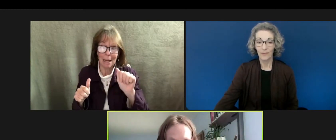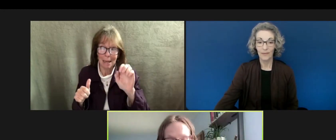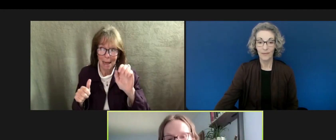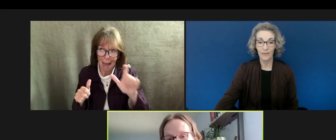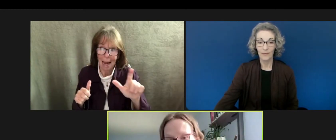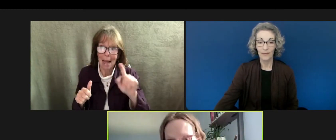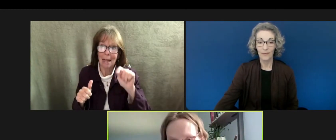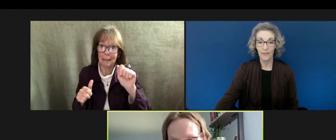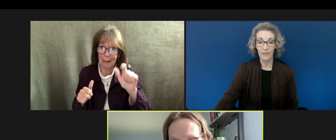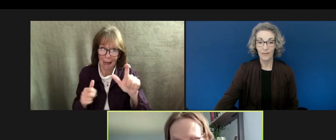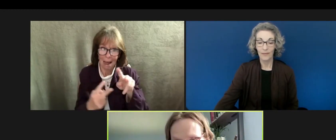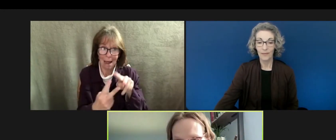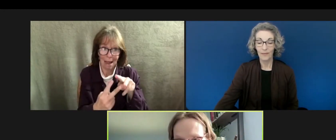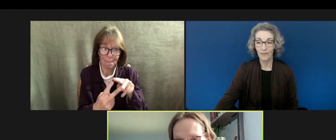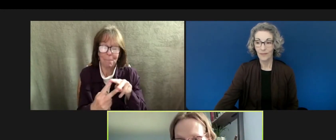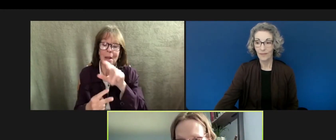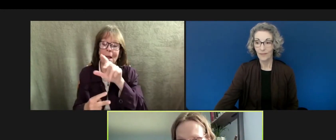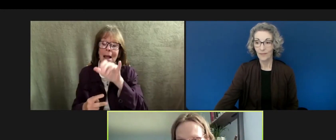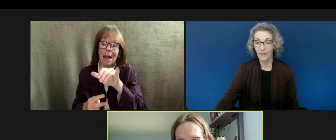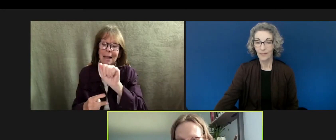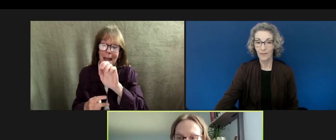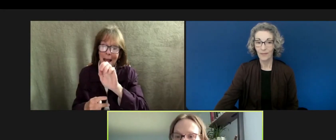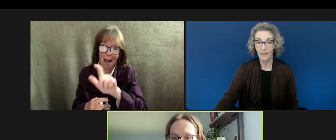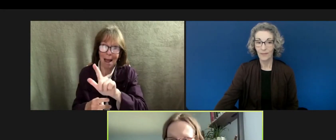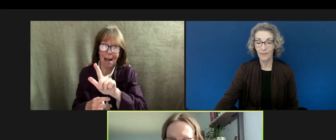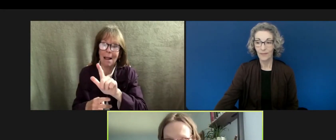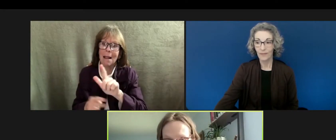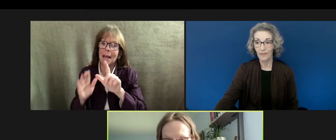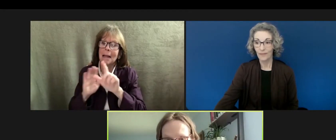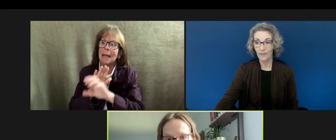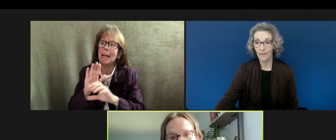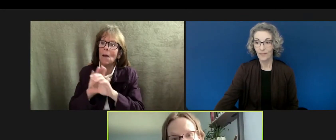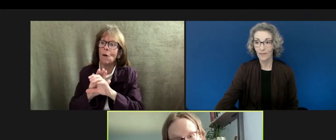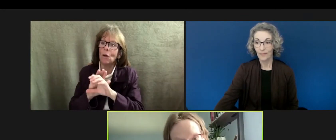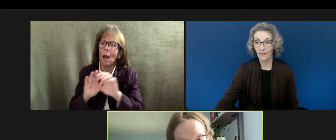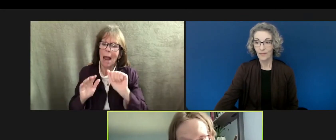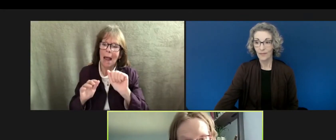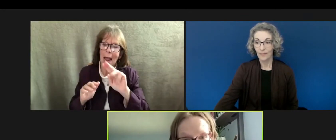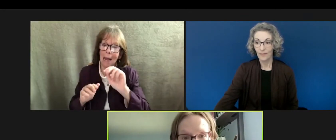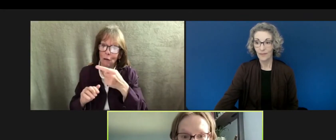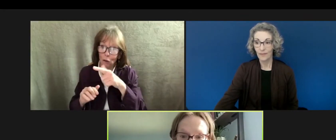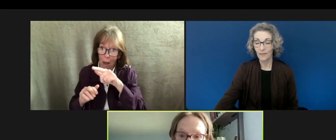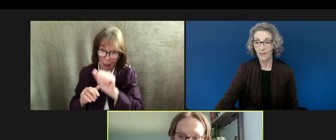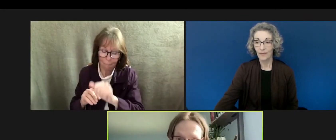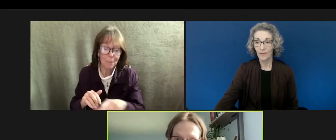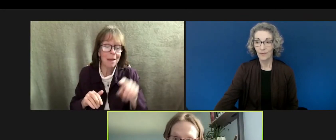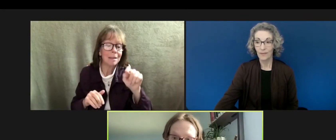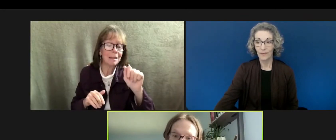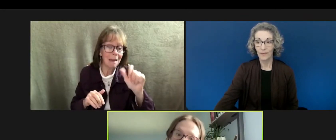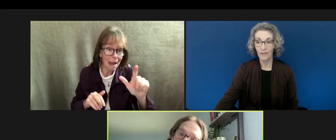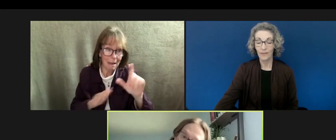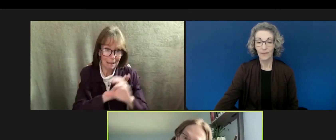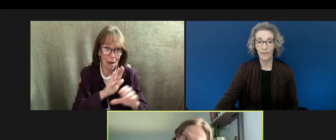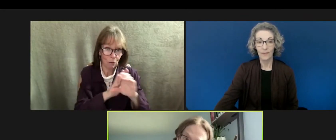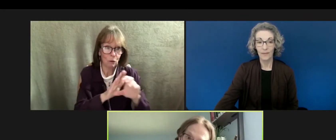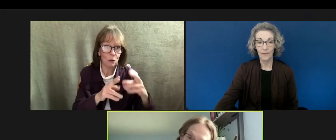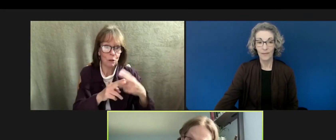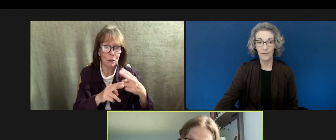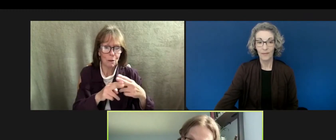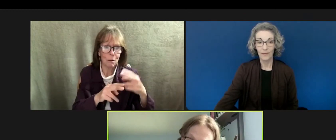Yael will be playing a character named Angela, and Tao will be playing a character named Professor Smith.